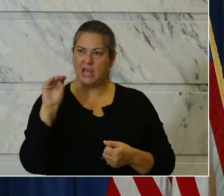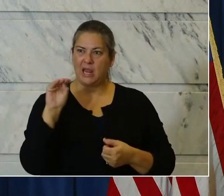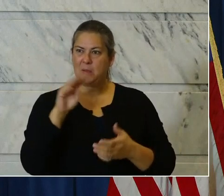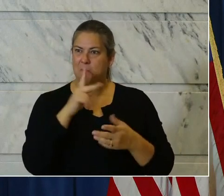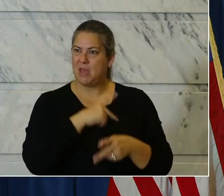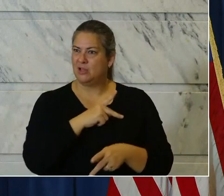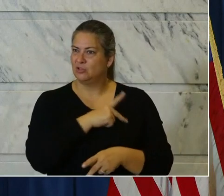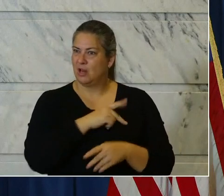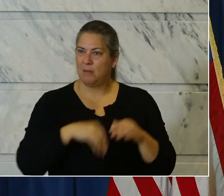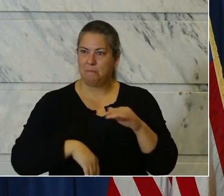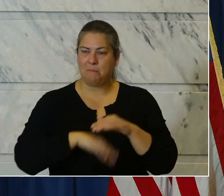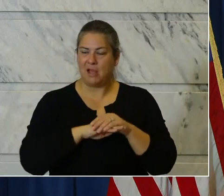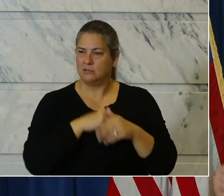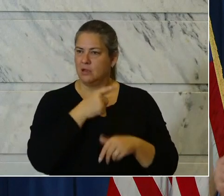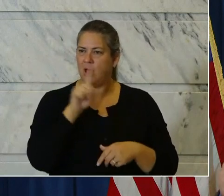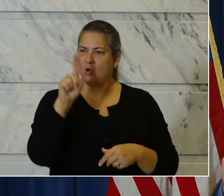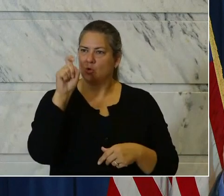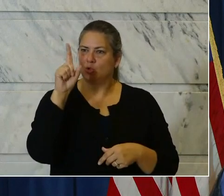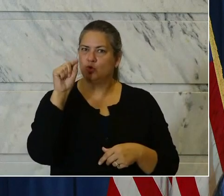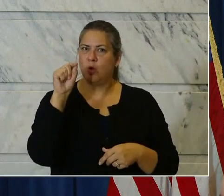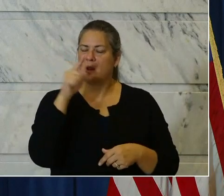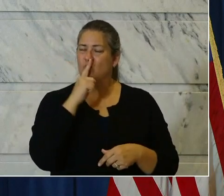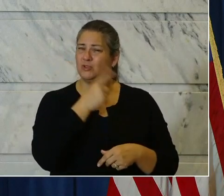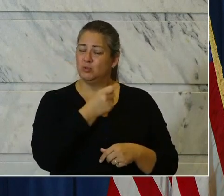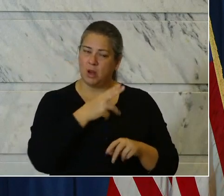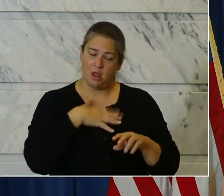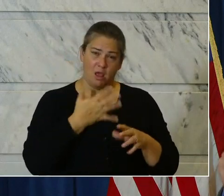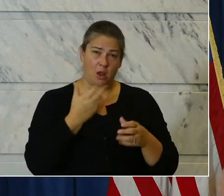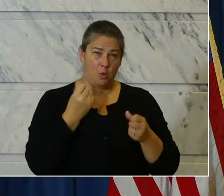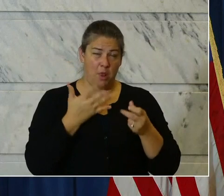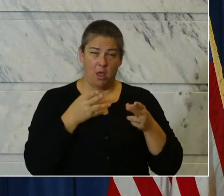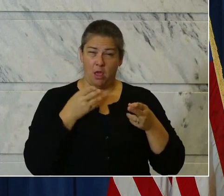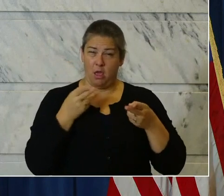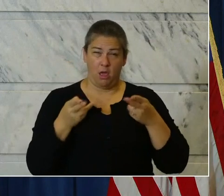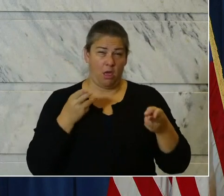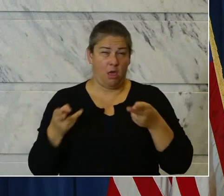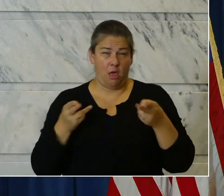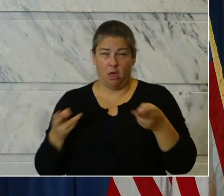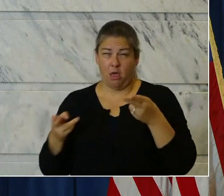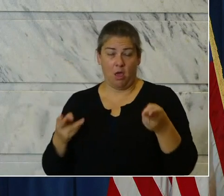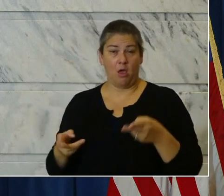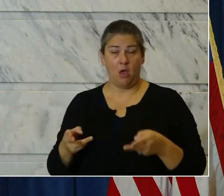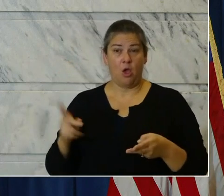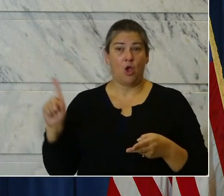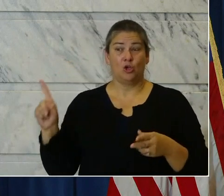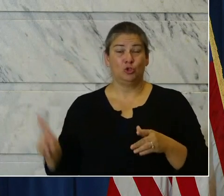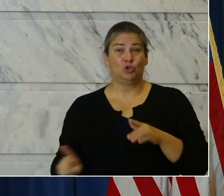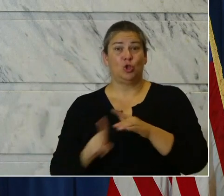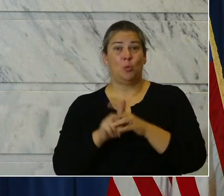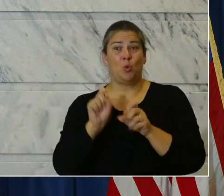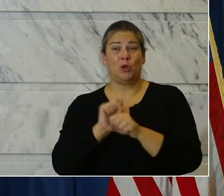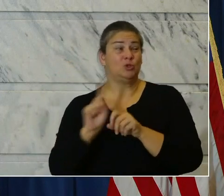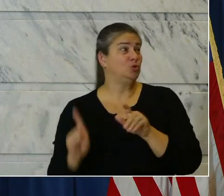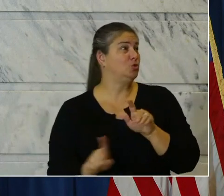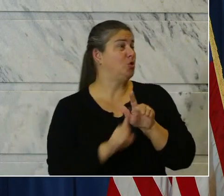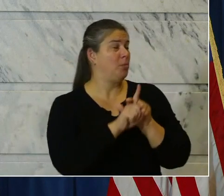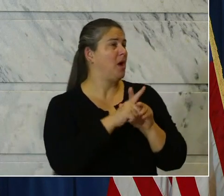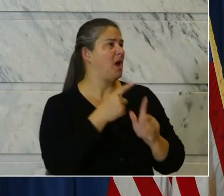SECOND HOLDS SIXTY OR EIGHTY PATIENTS WAS HOLDING A HUNDRED TWENTY OR MORE. AND WHERE HE SHOWED UP TO WORK IS FOR SHIFT